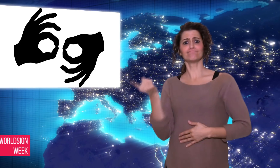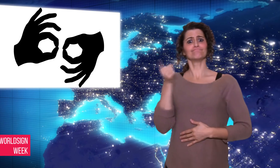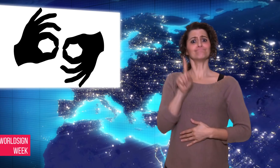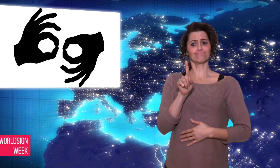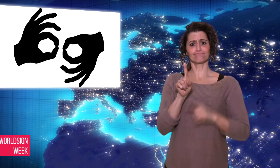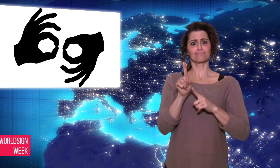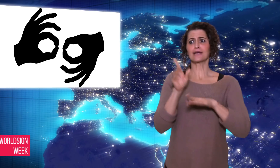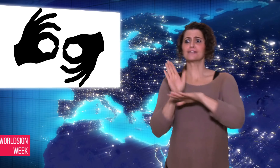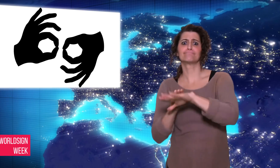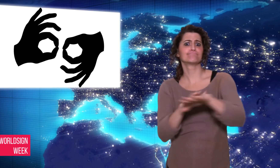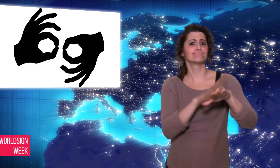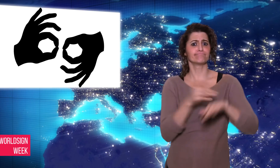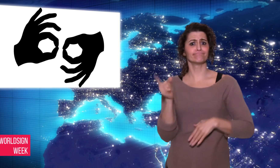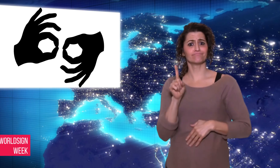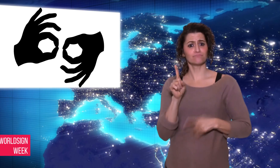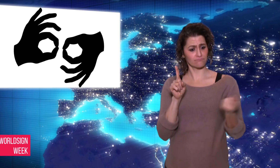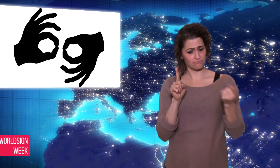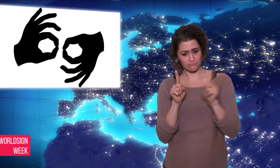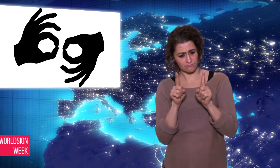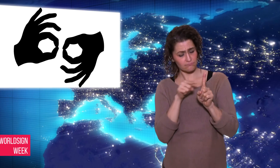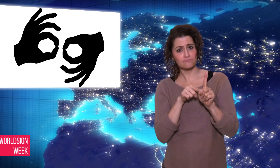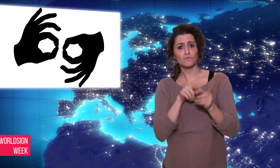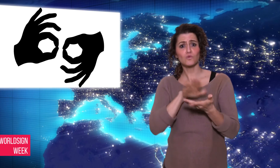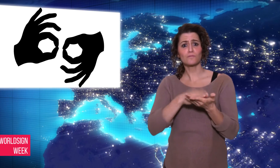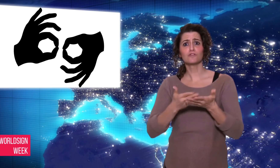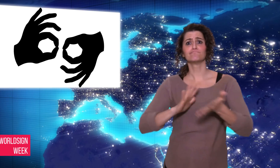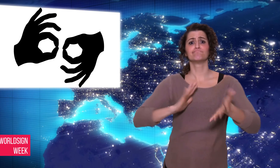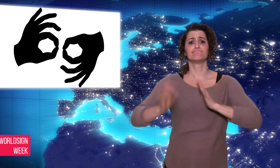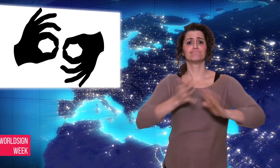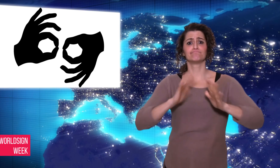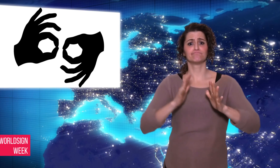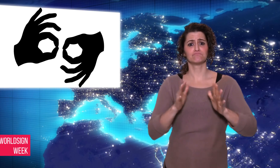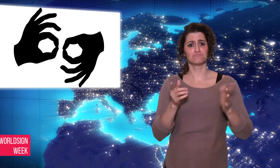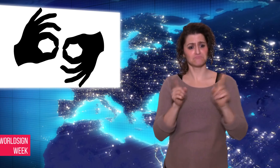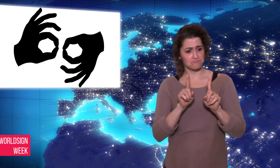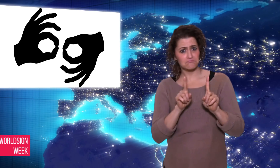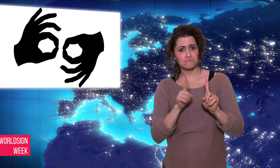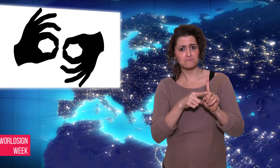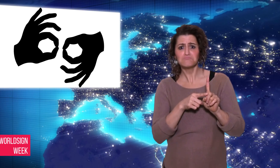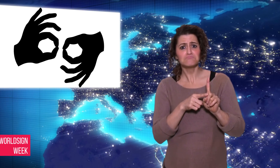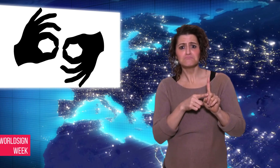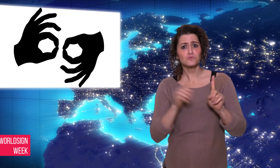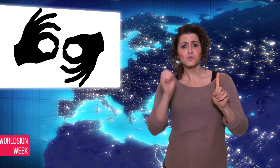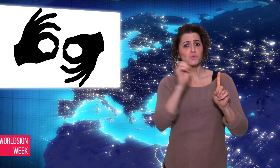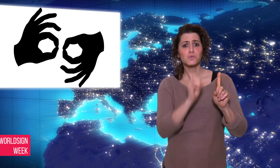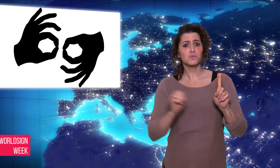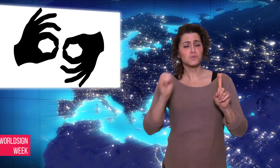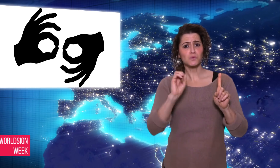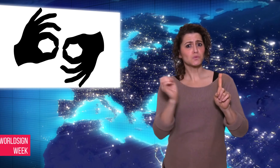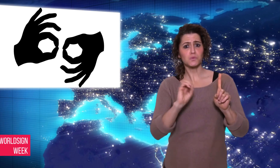CRTC, their federal communications